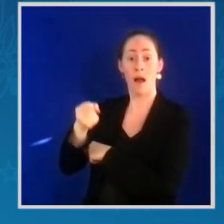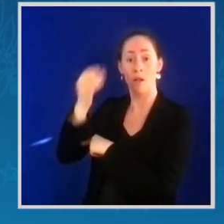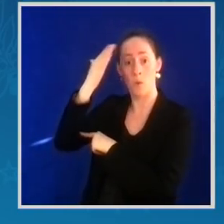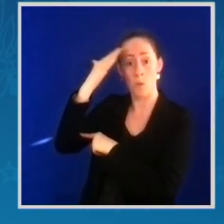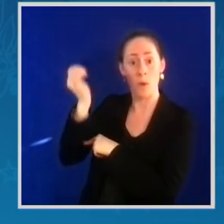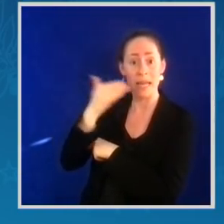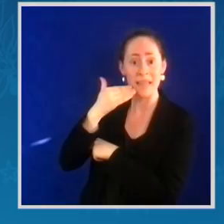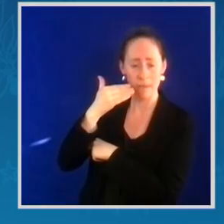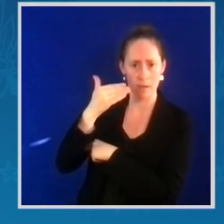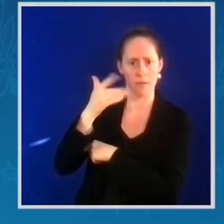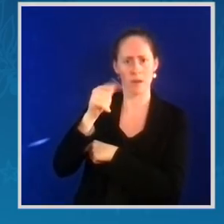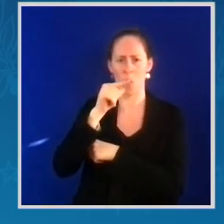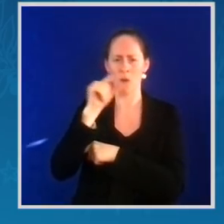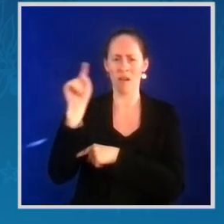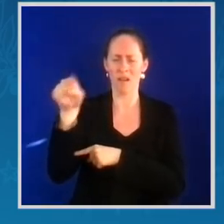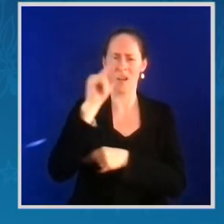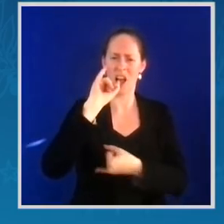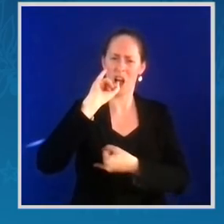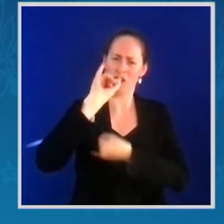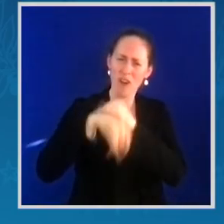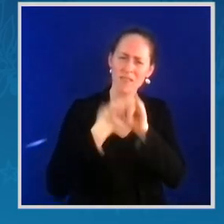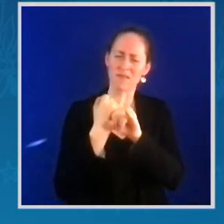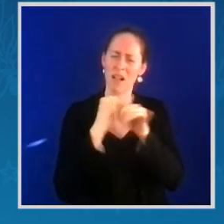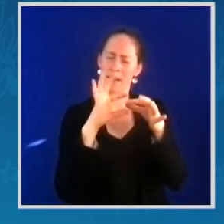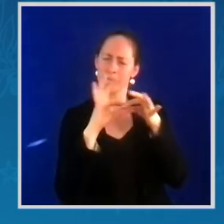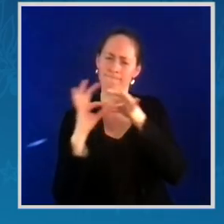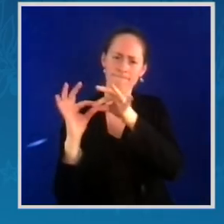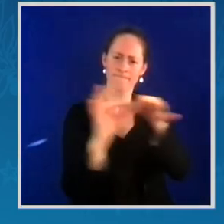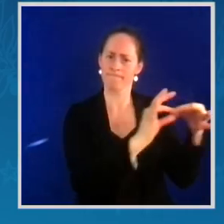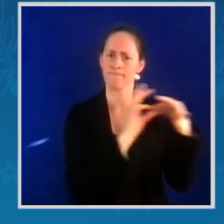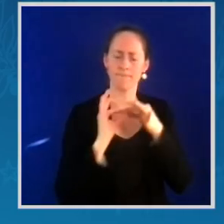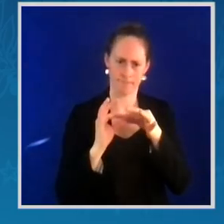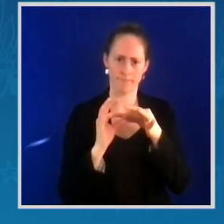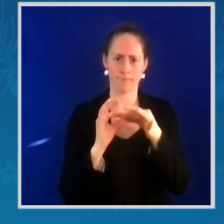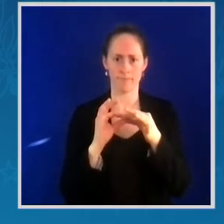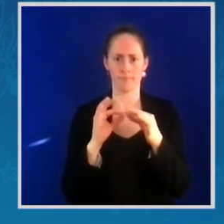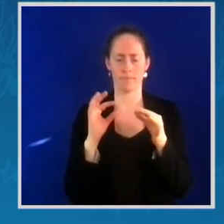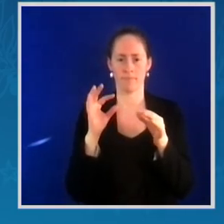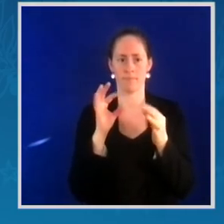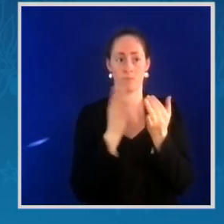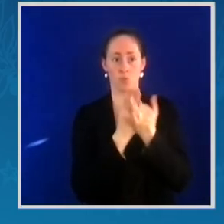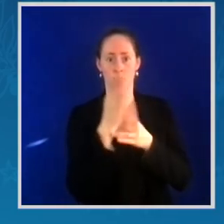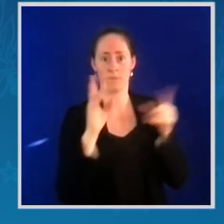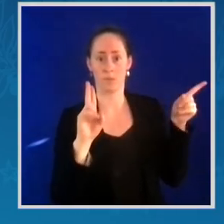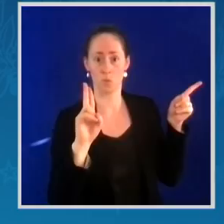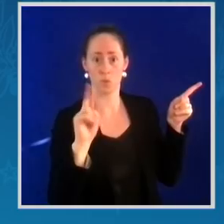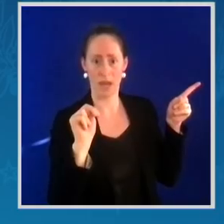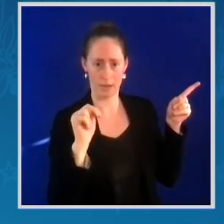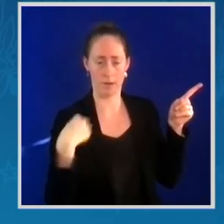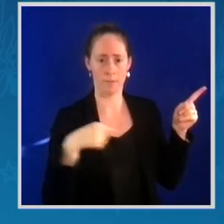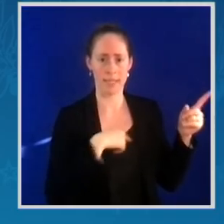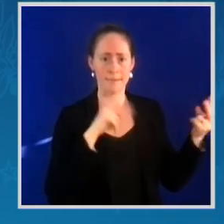our effort connected through the U.N., we understand and through our leadership,